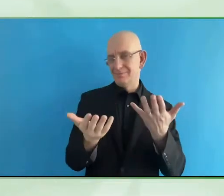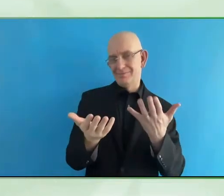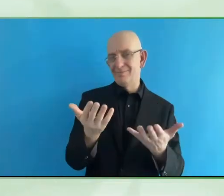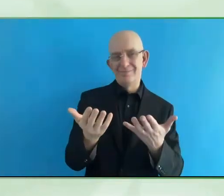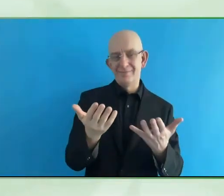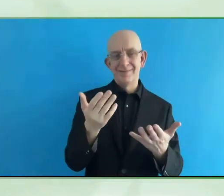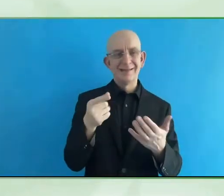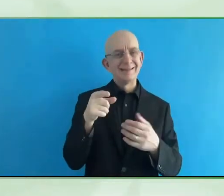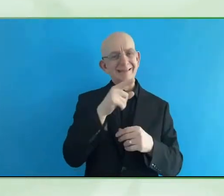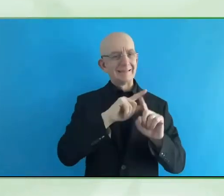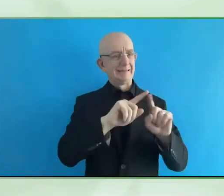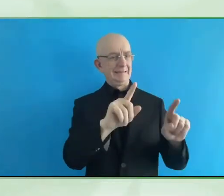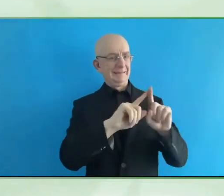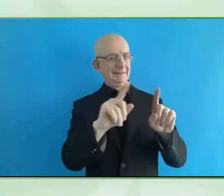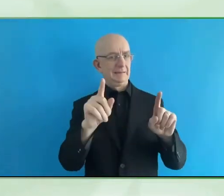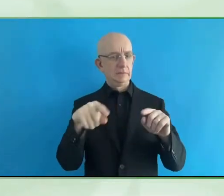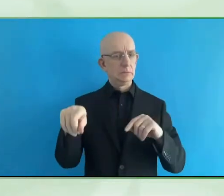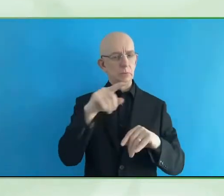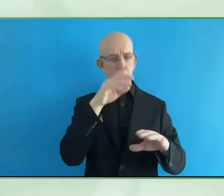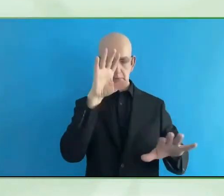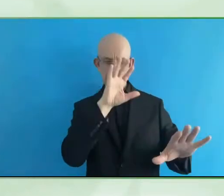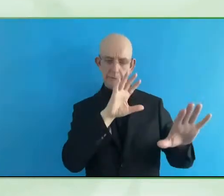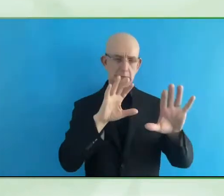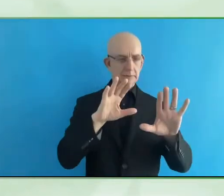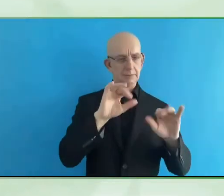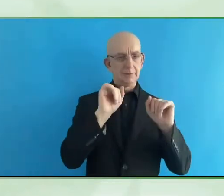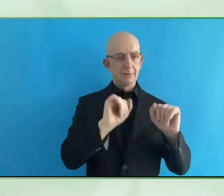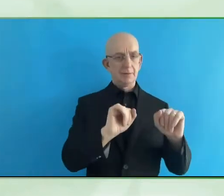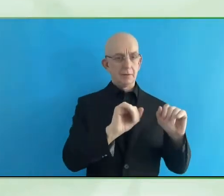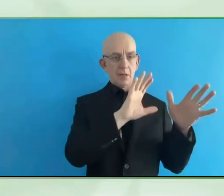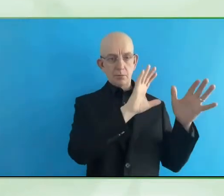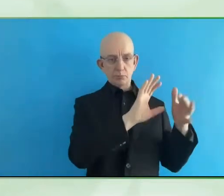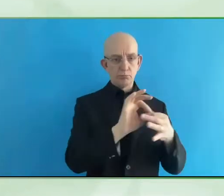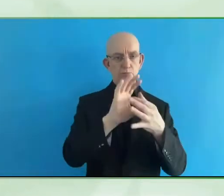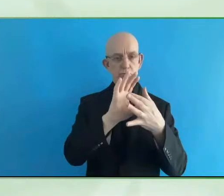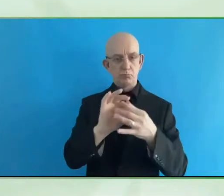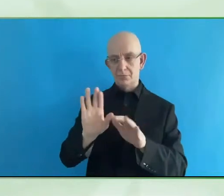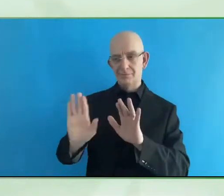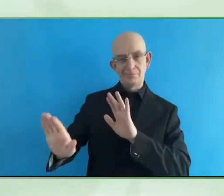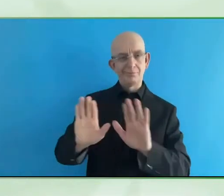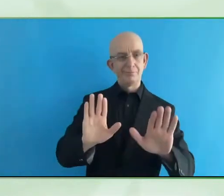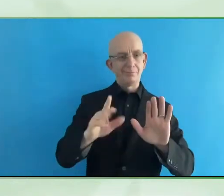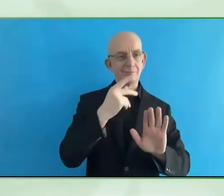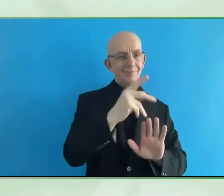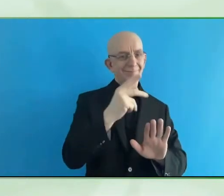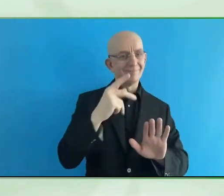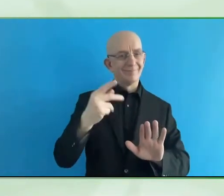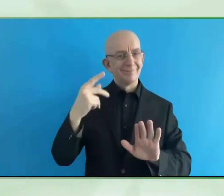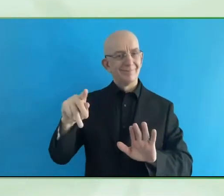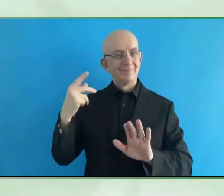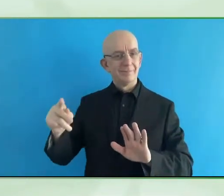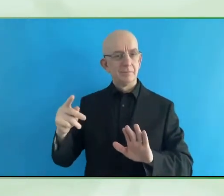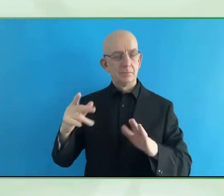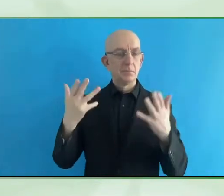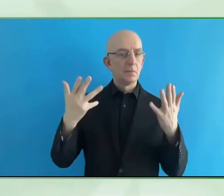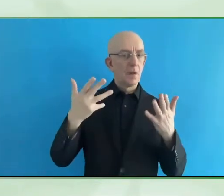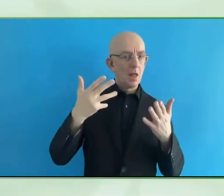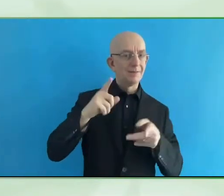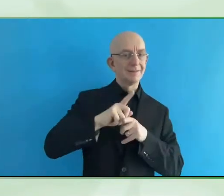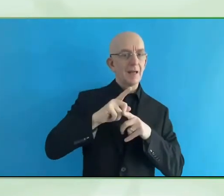And as we talk about bespoke pieces for example, it is something that they are doing.